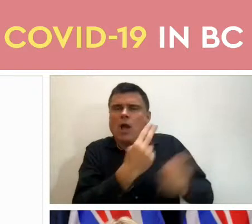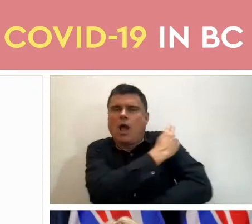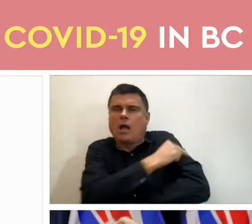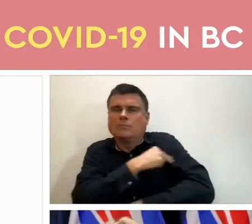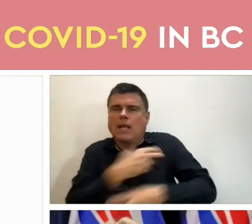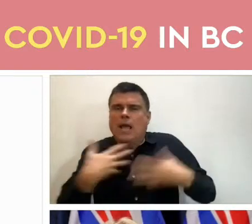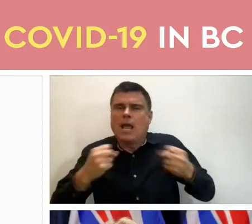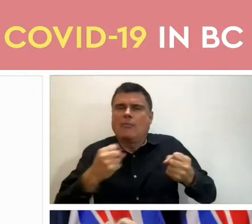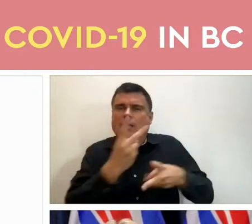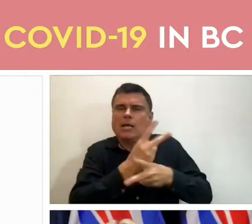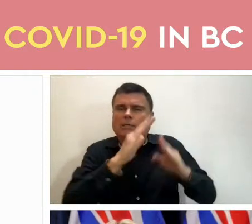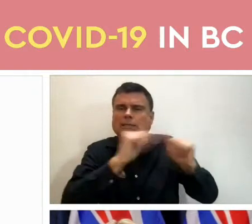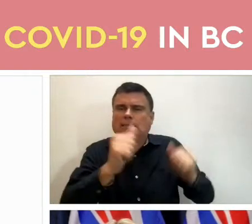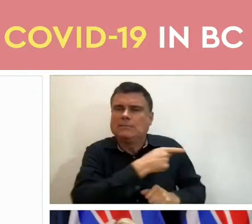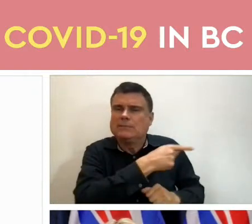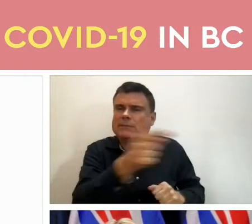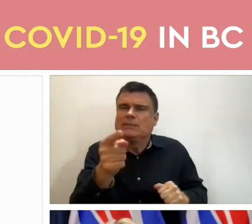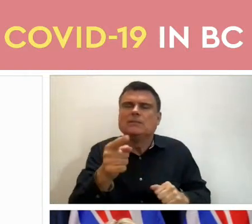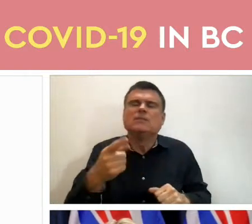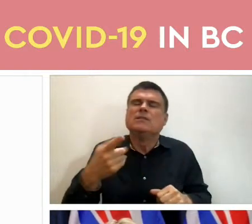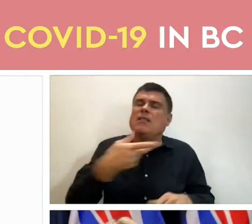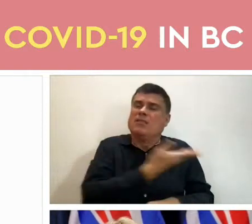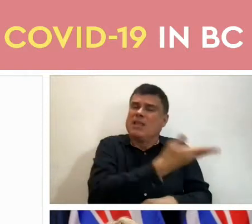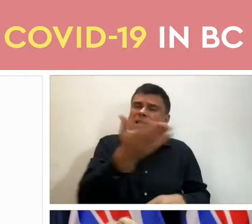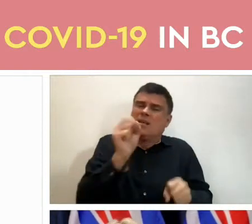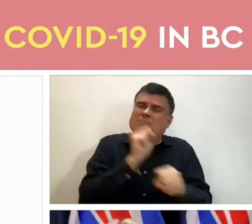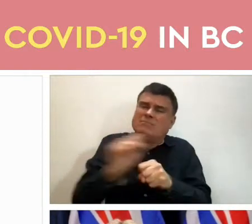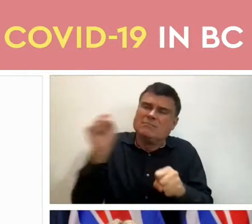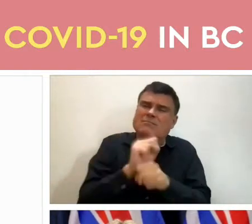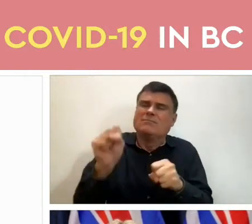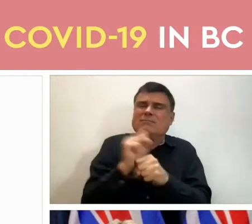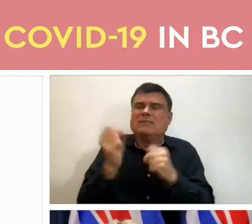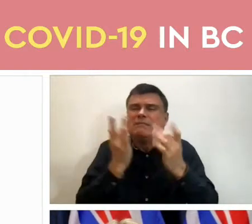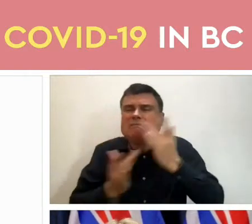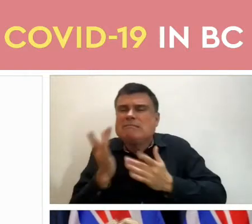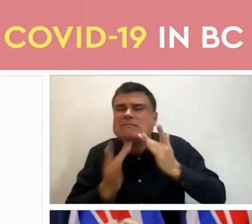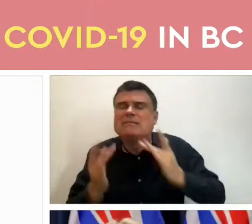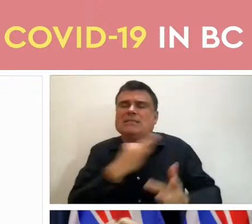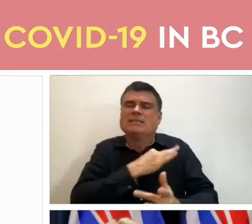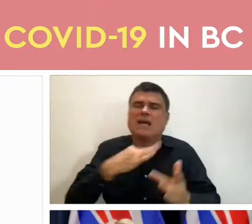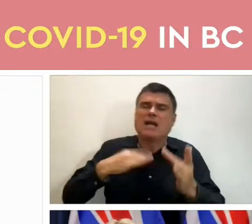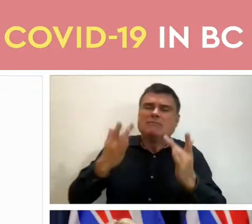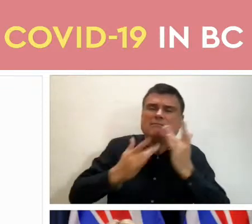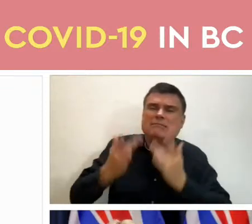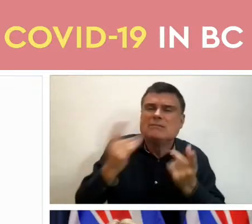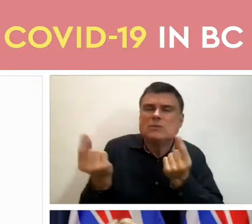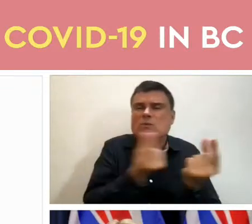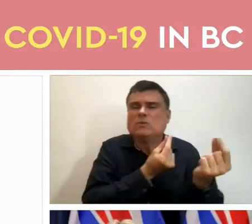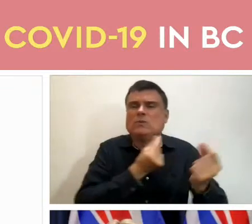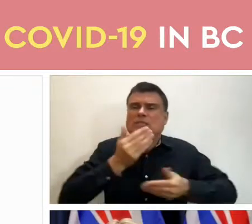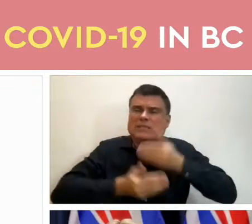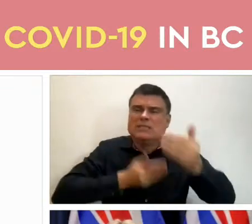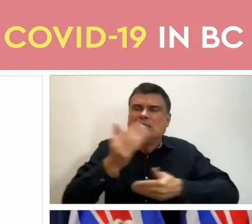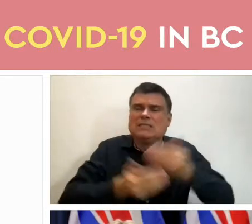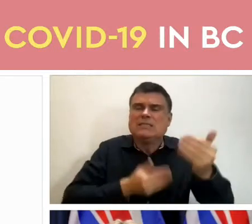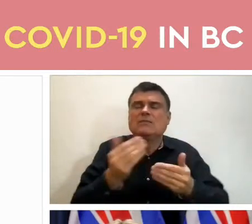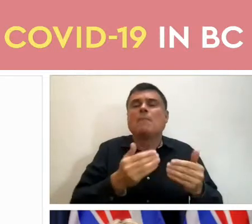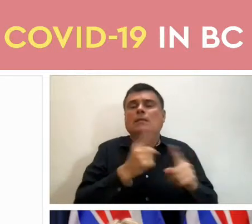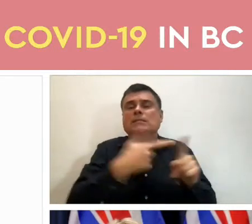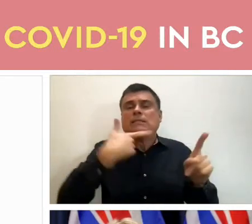assisted living into our acute care facilities at all levels. We know that people have been